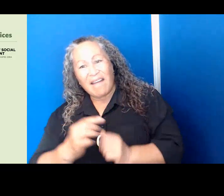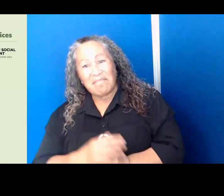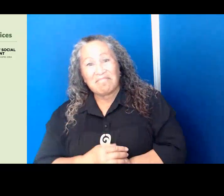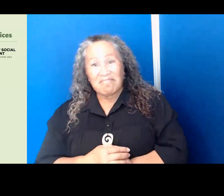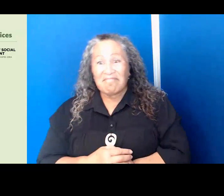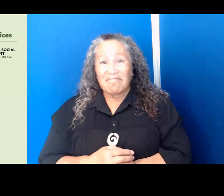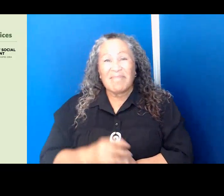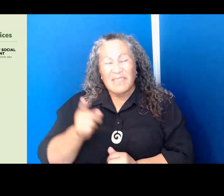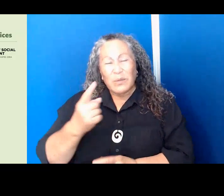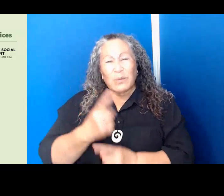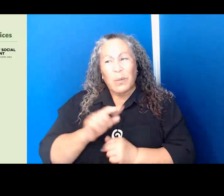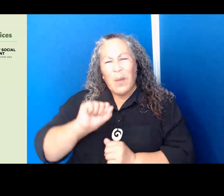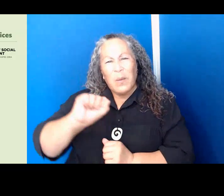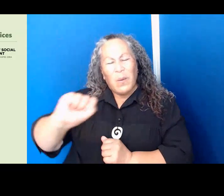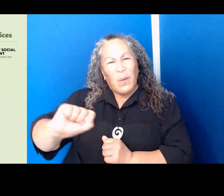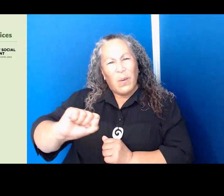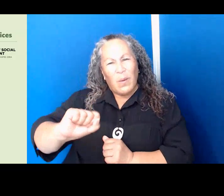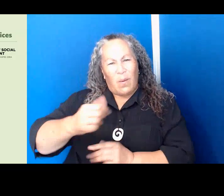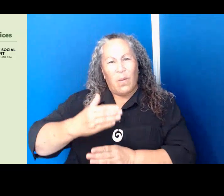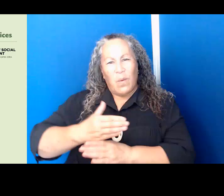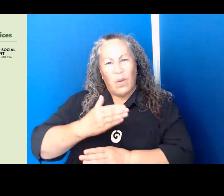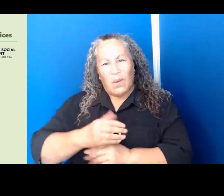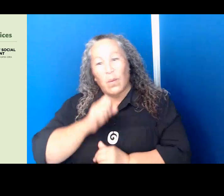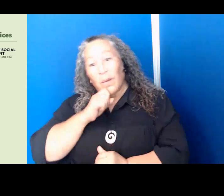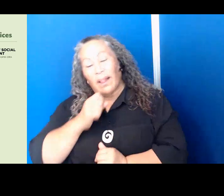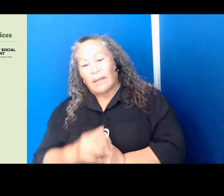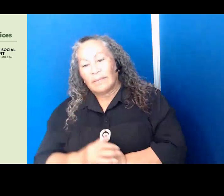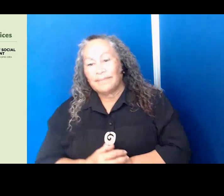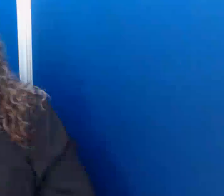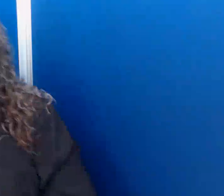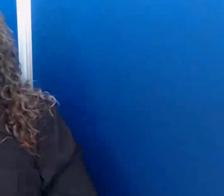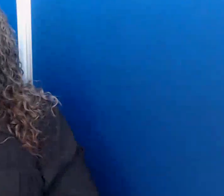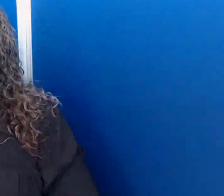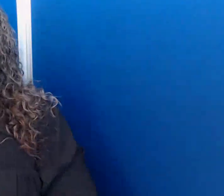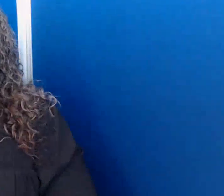their work. Welcome, Jess [Jessica Nelson - Speaking]